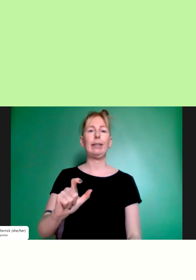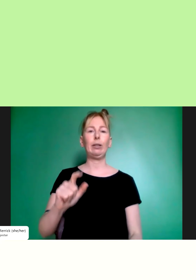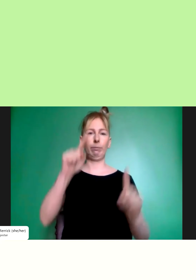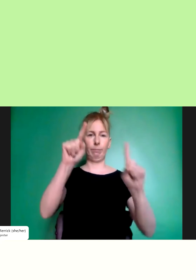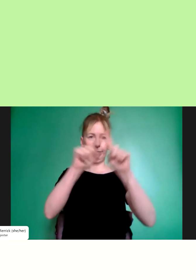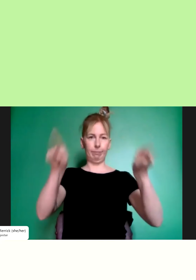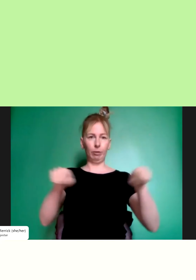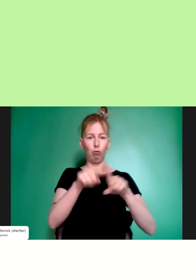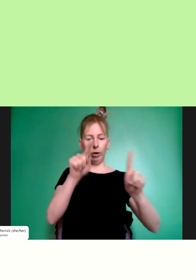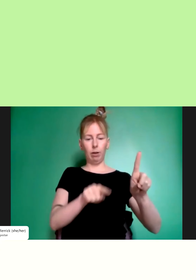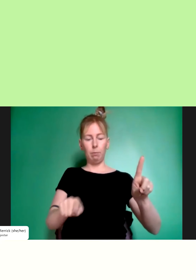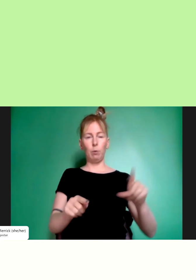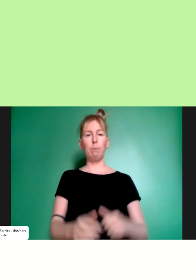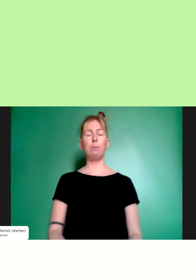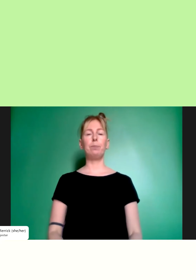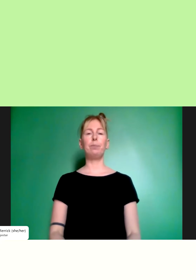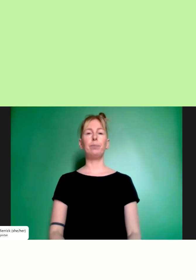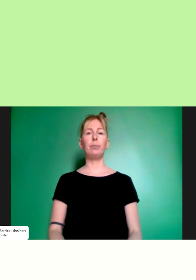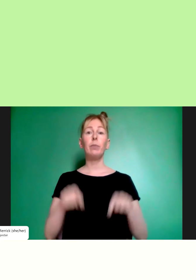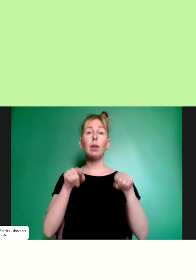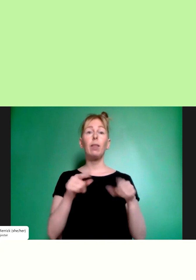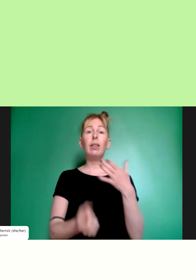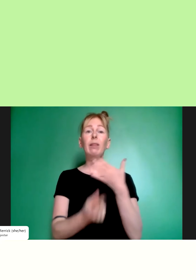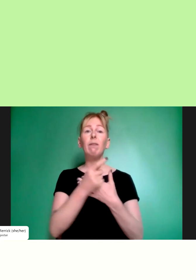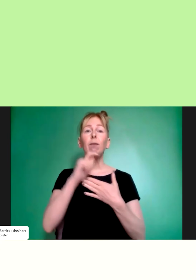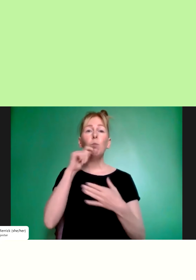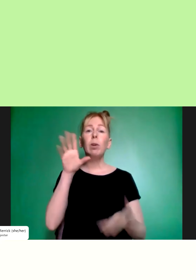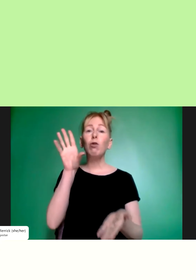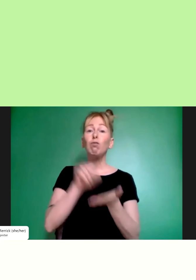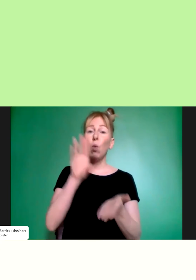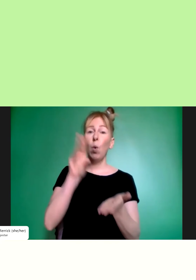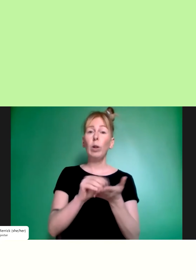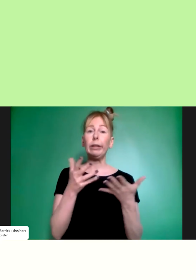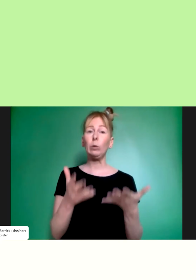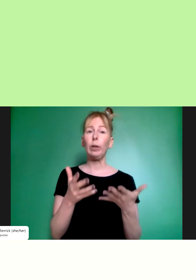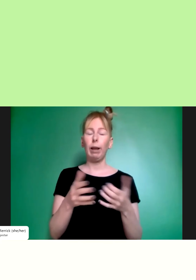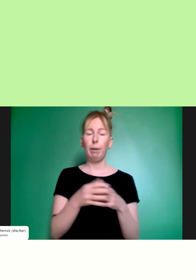We are recording the event today which was mentioned at the beginning.